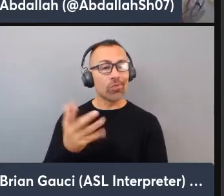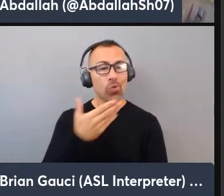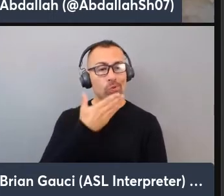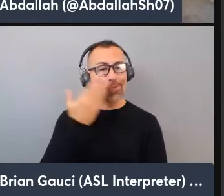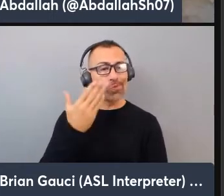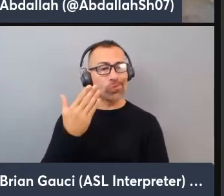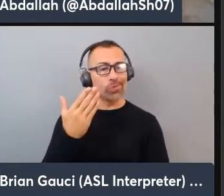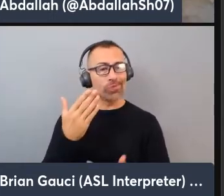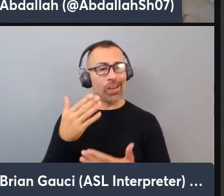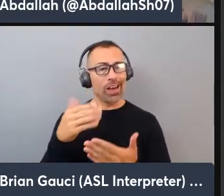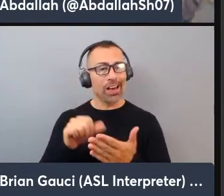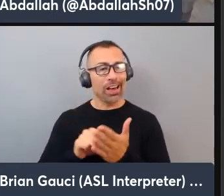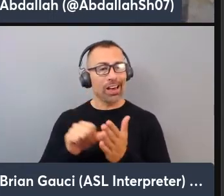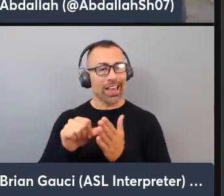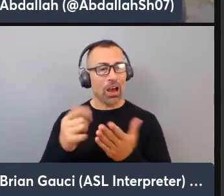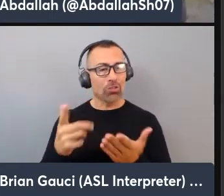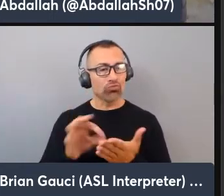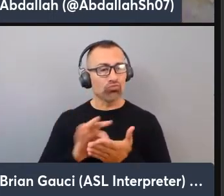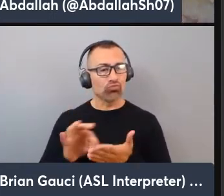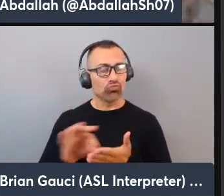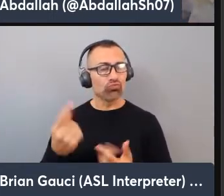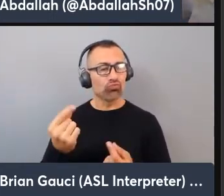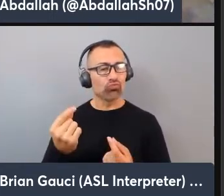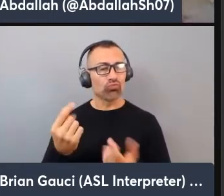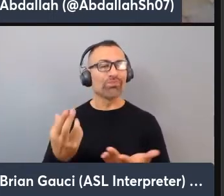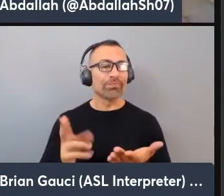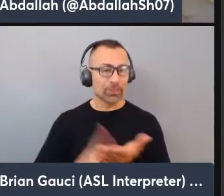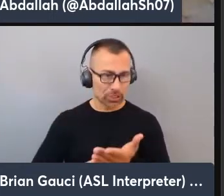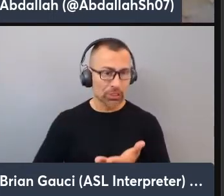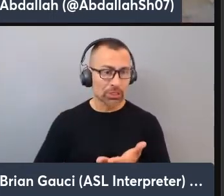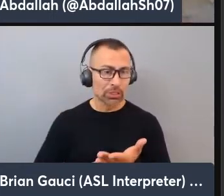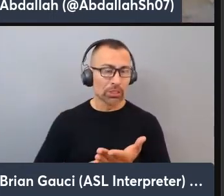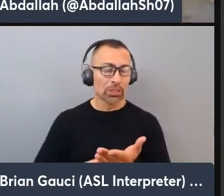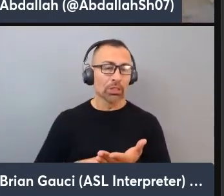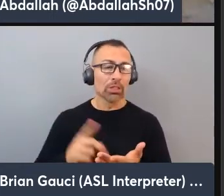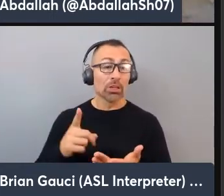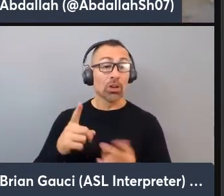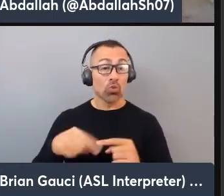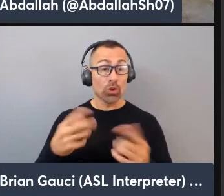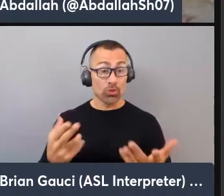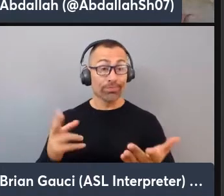And then after you click on sign up, then it will basically ask you for a username, a password,